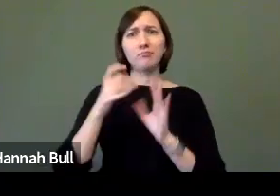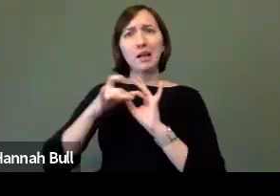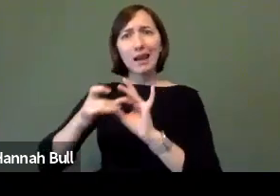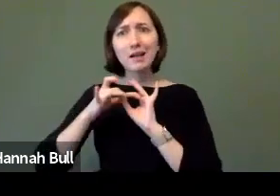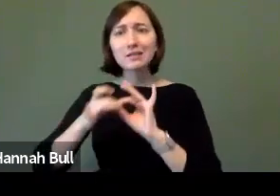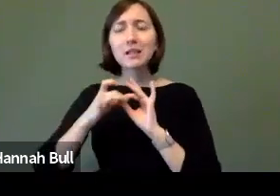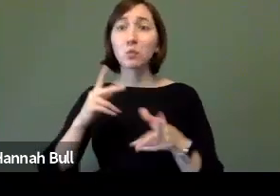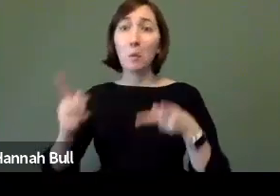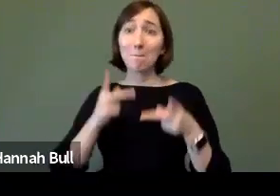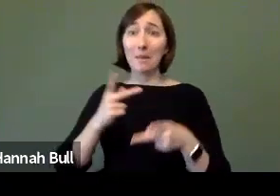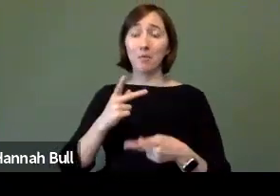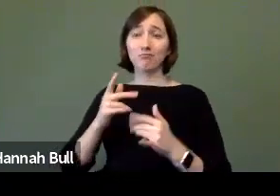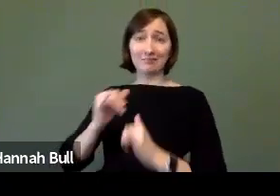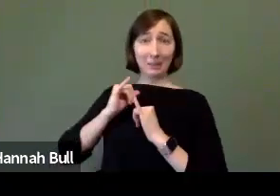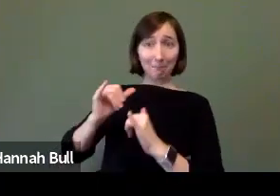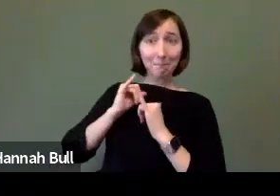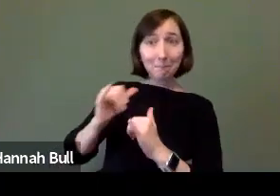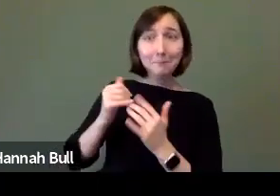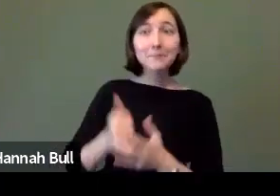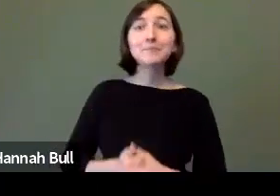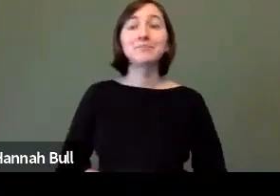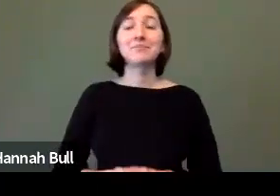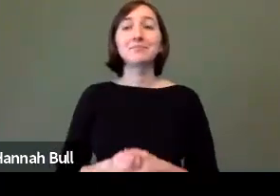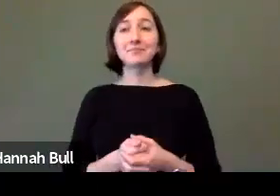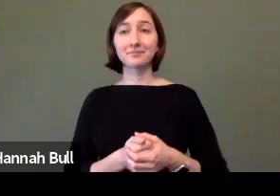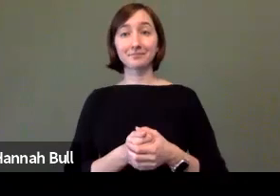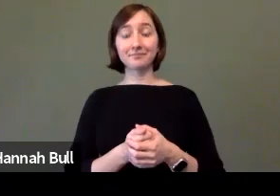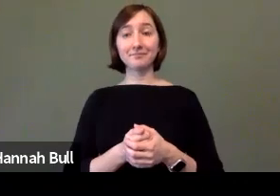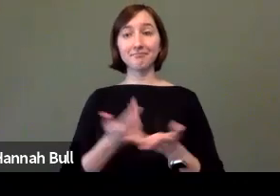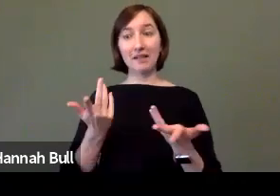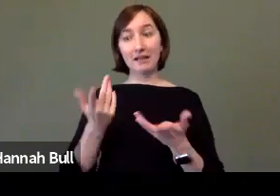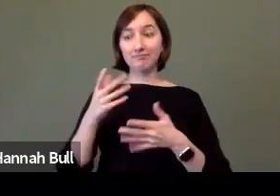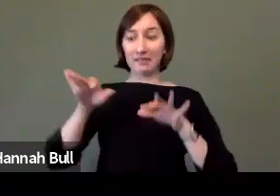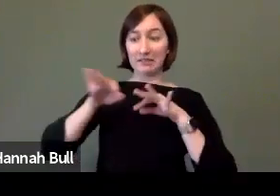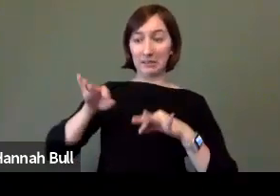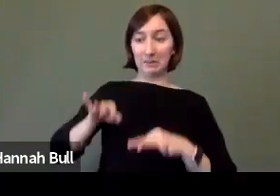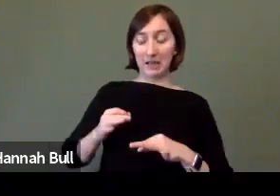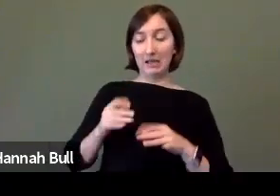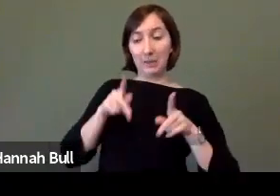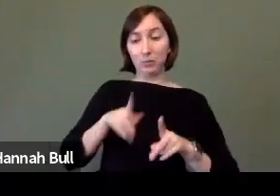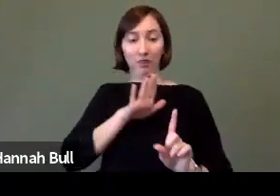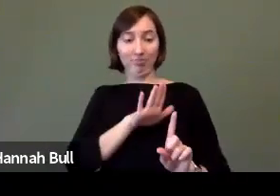and articulating one's needs and participating in advocacy.